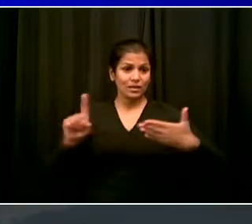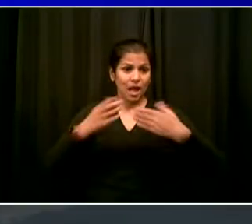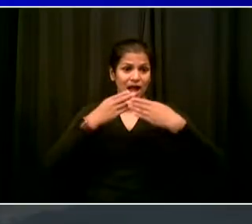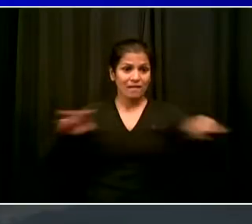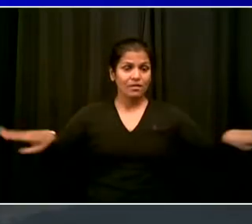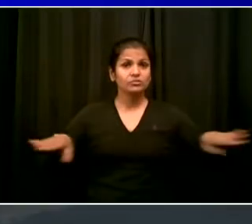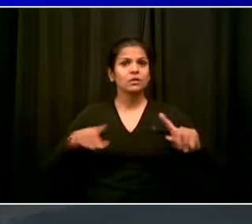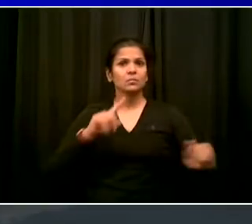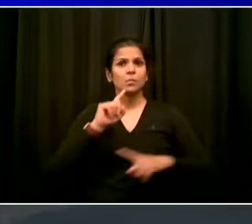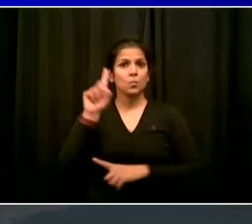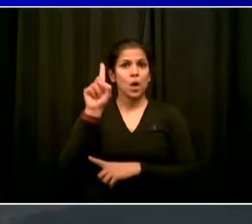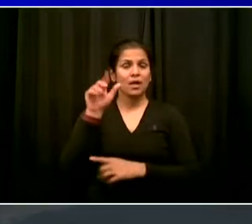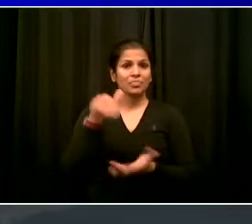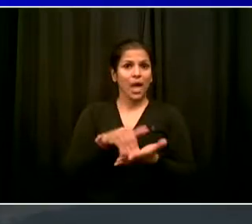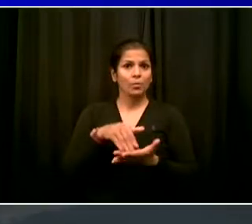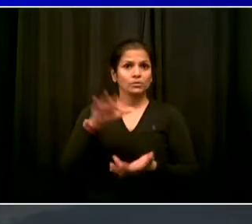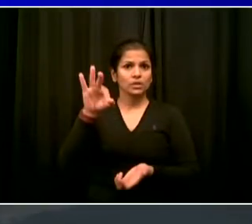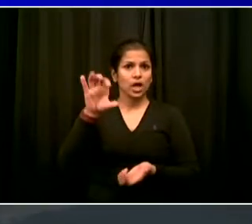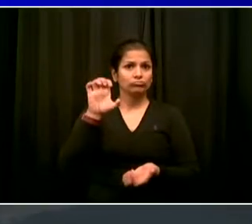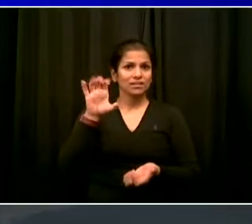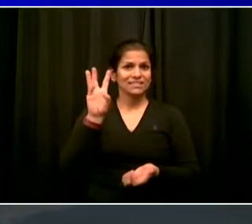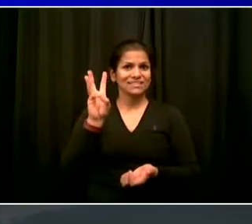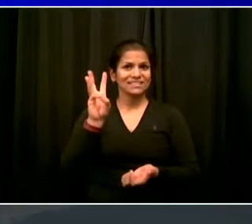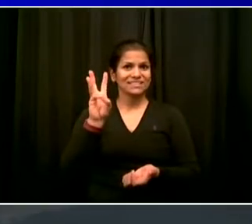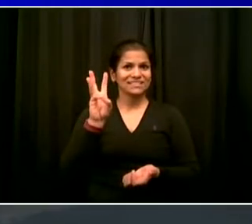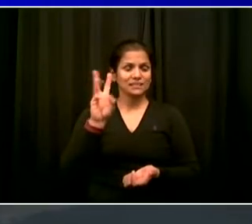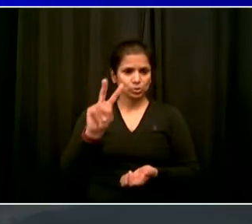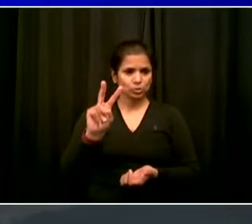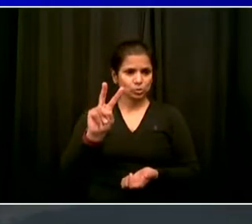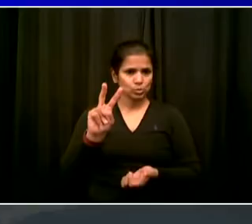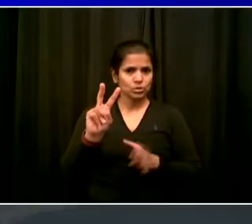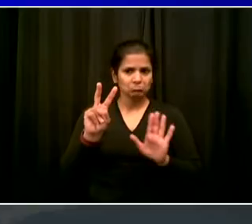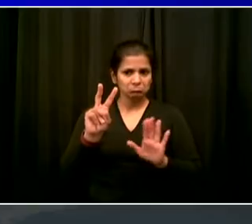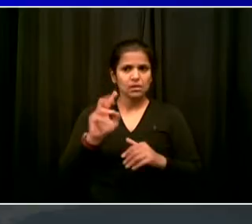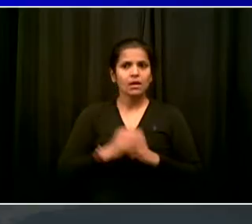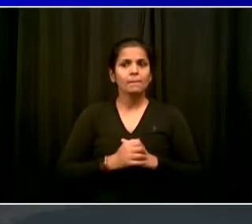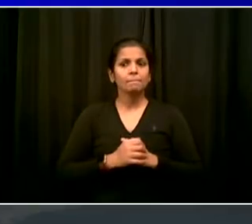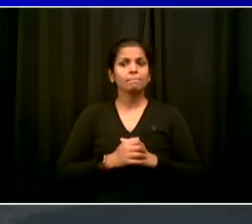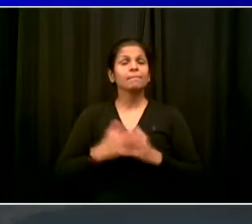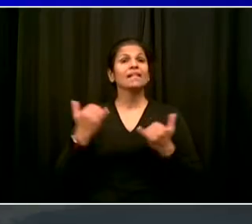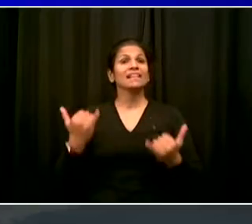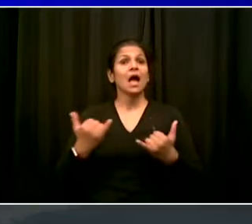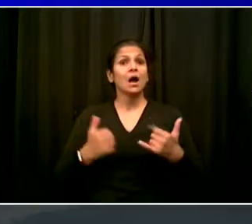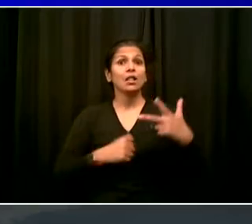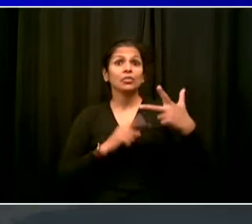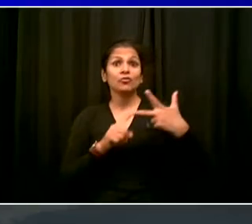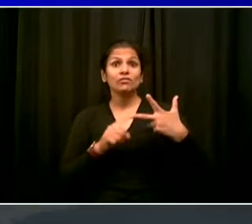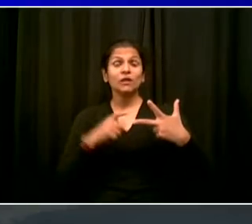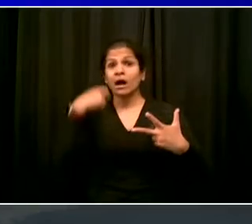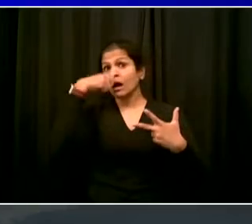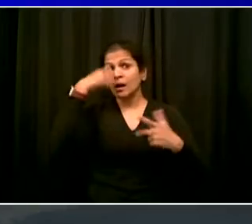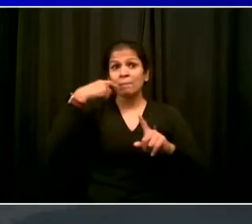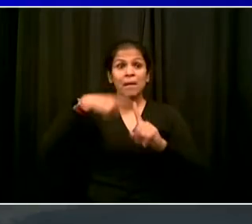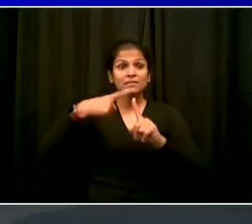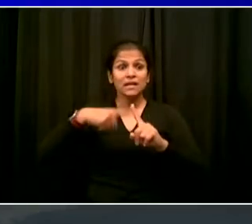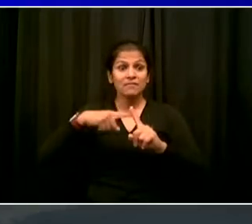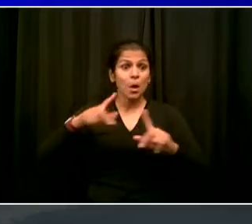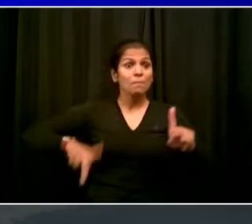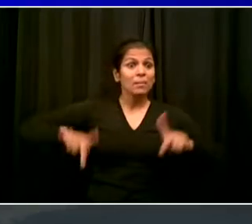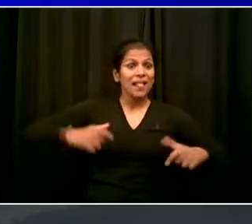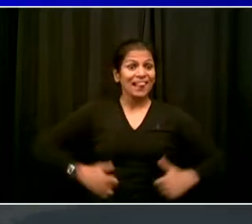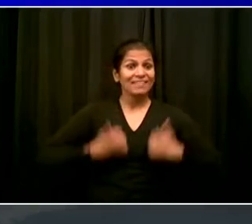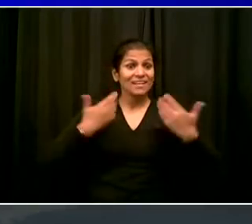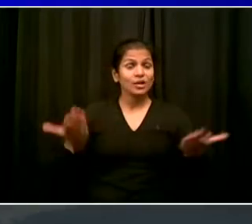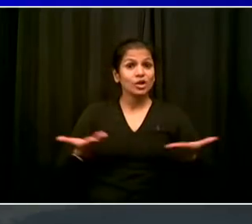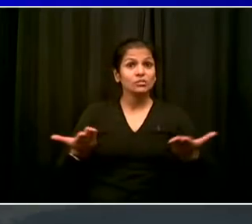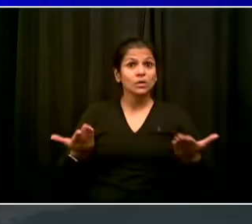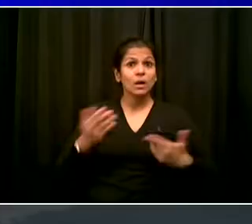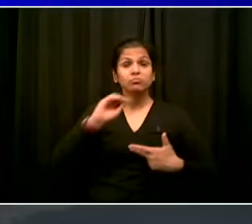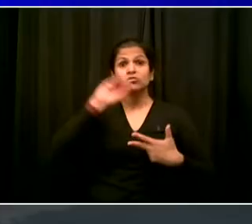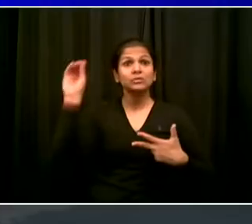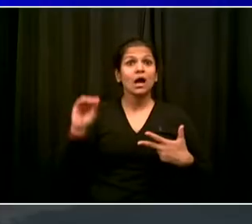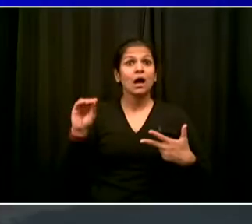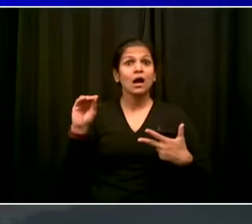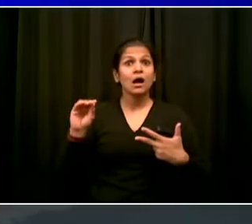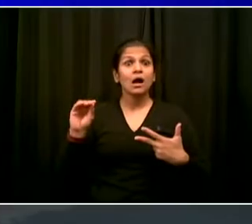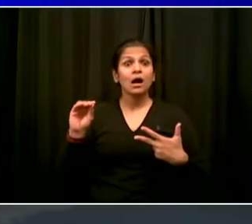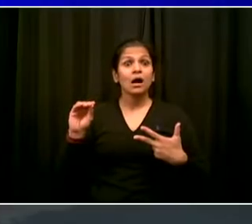NUMBER TWO IS NEW REPORTED ON A